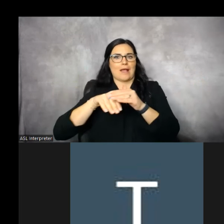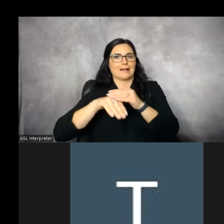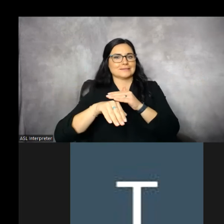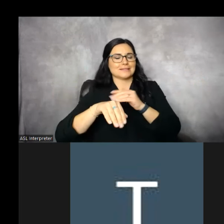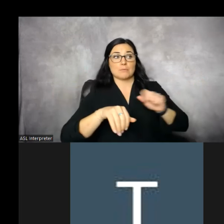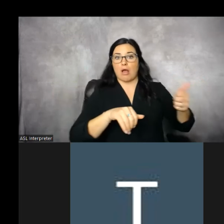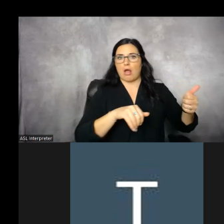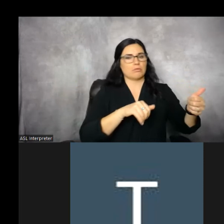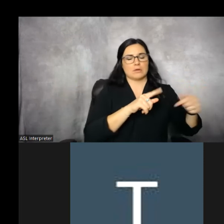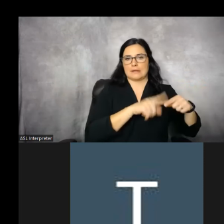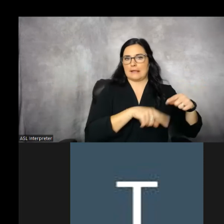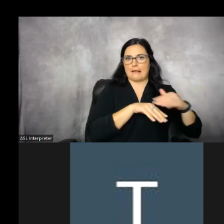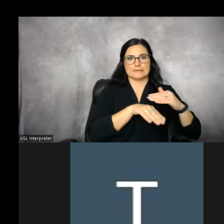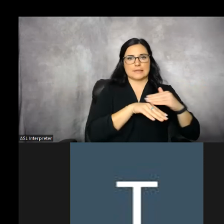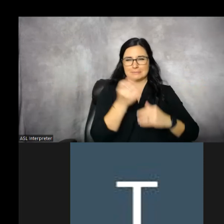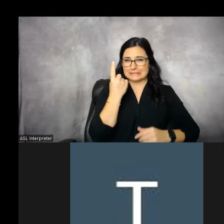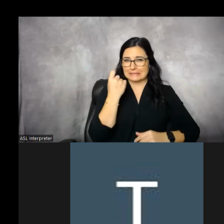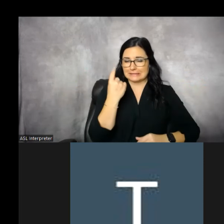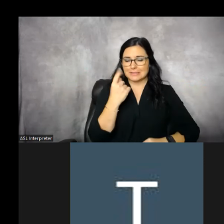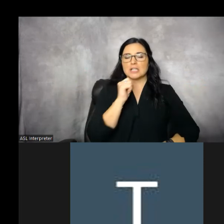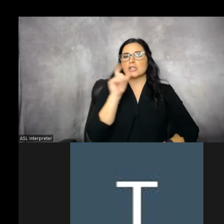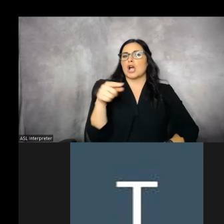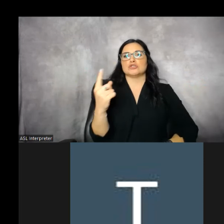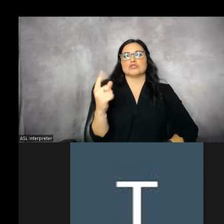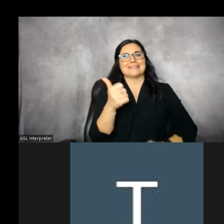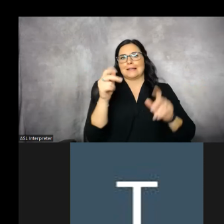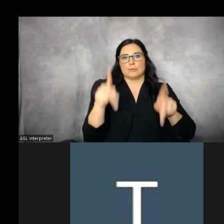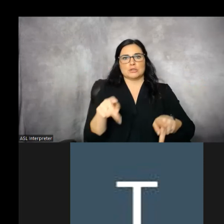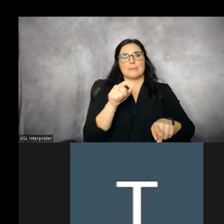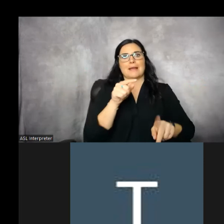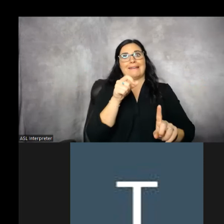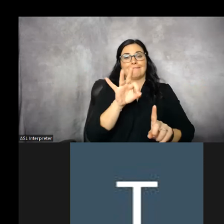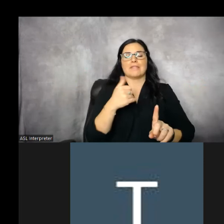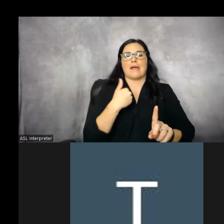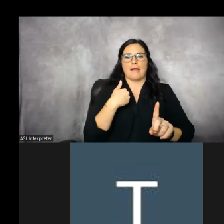of access, if that makes sense. So, it's not just anyone. Does that make sense?